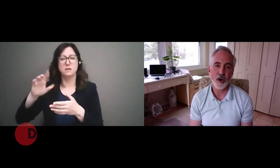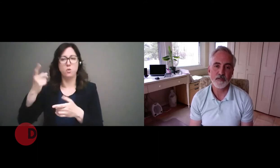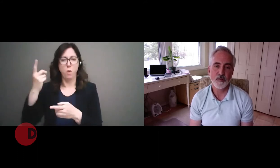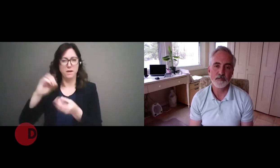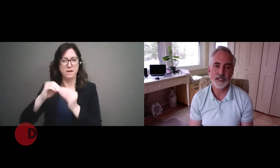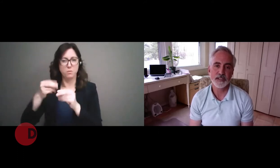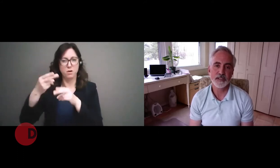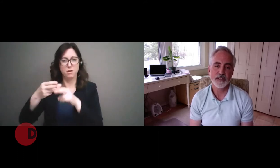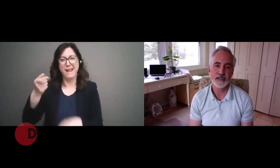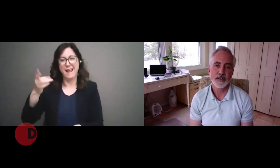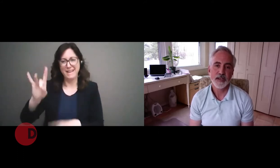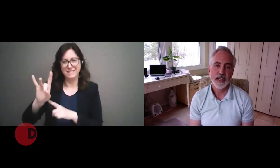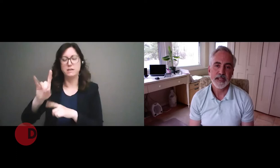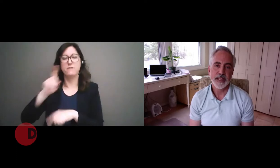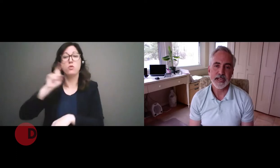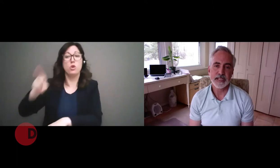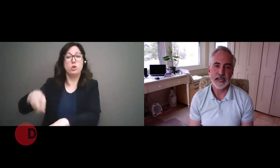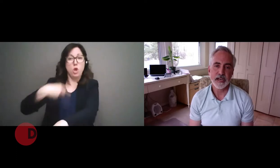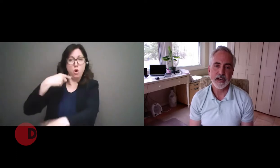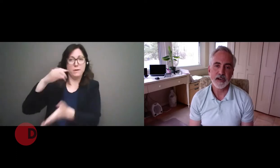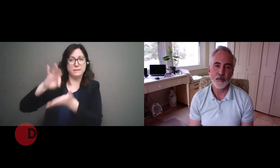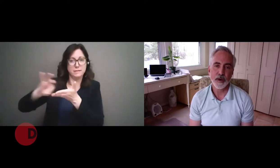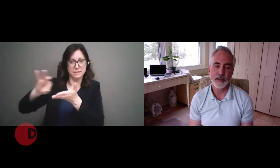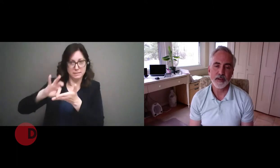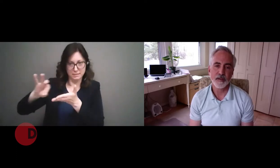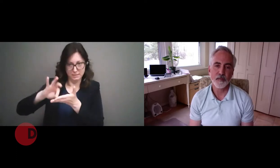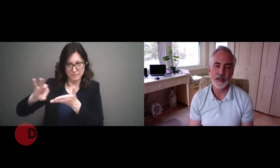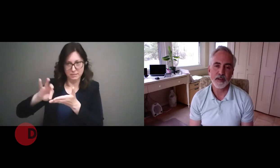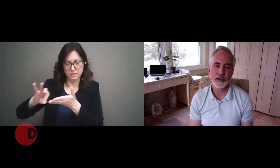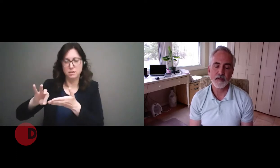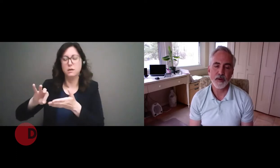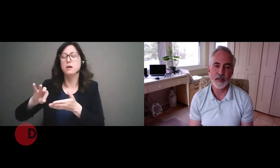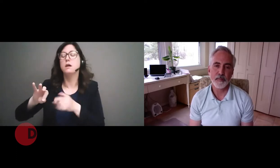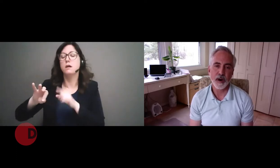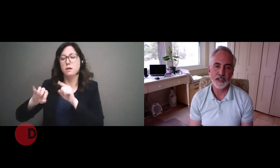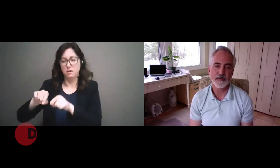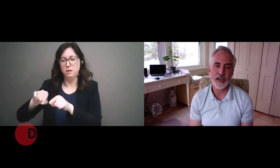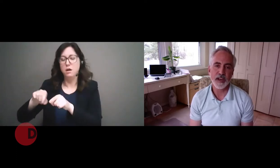On the long Census questionnaire, question 18 asks